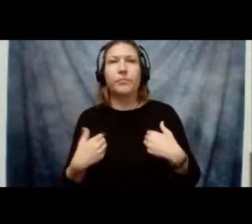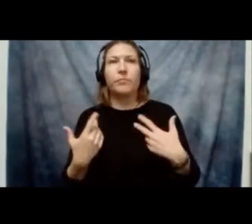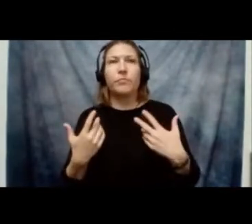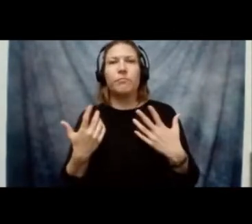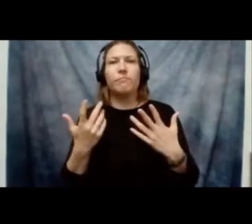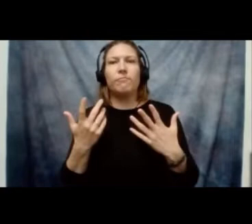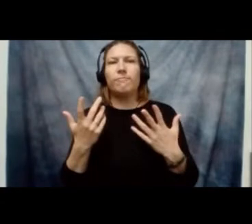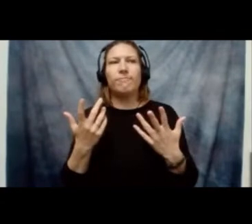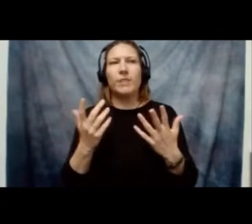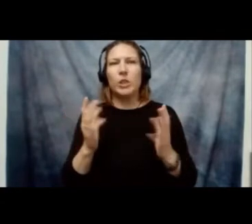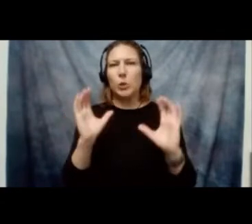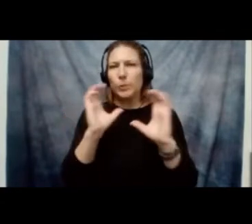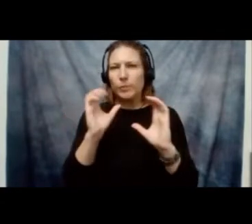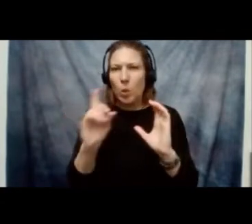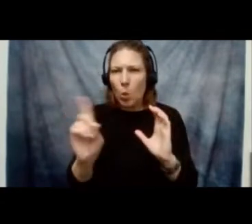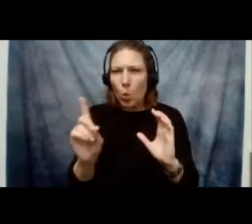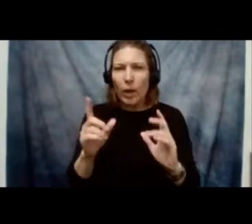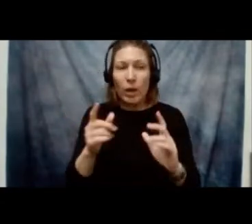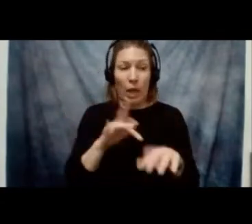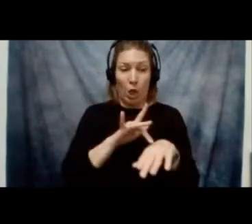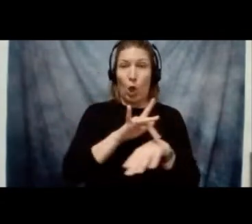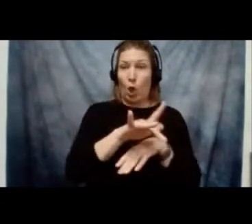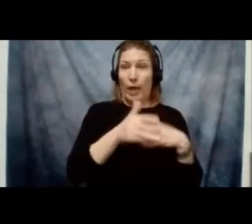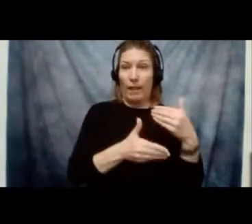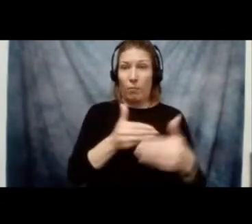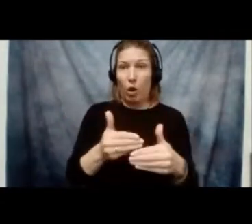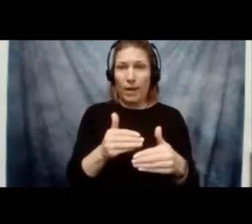and so i really highly recommend that you you do some prototyping